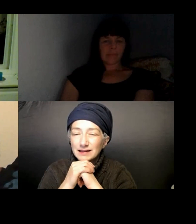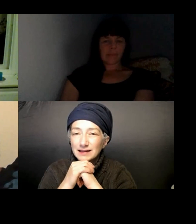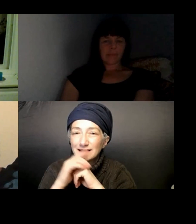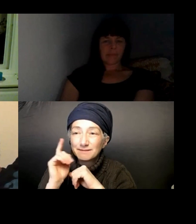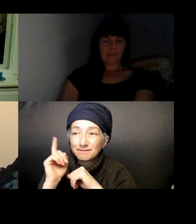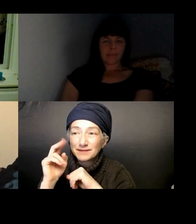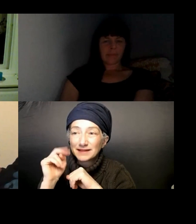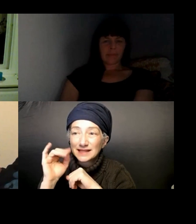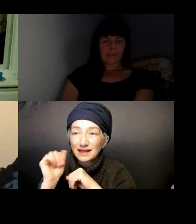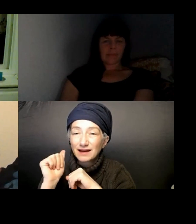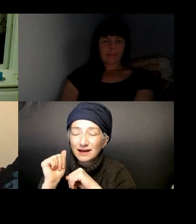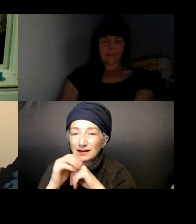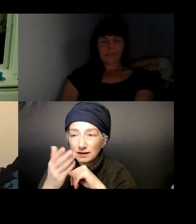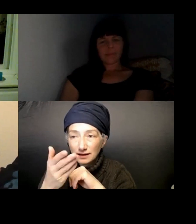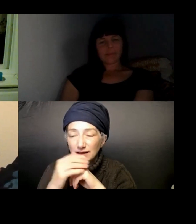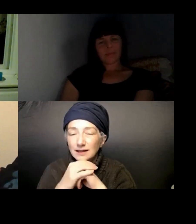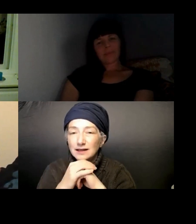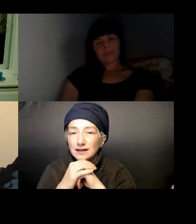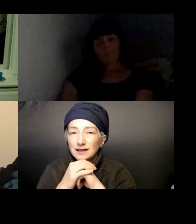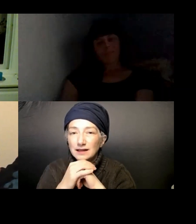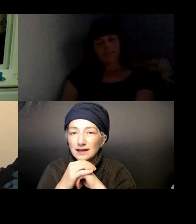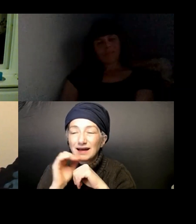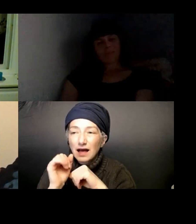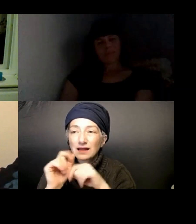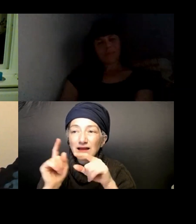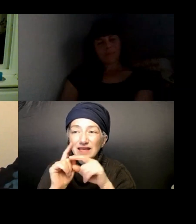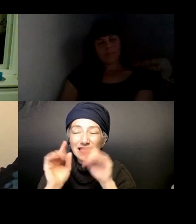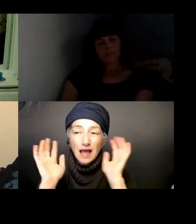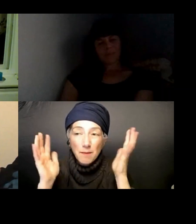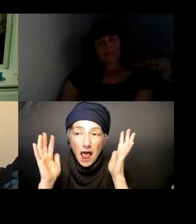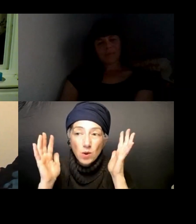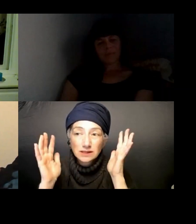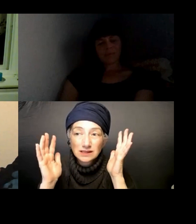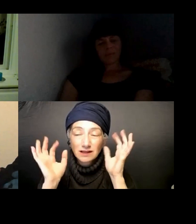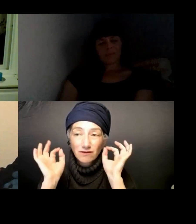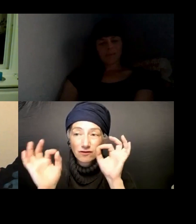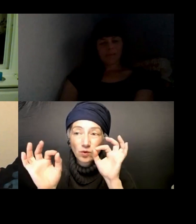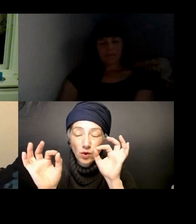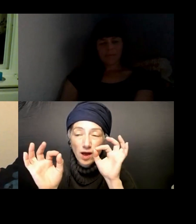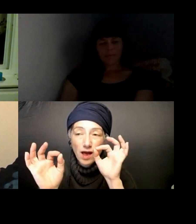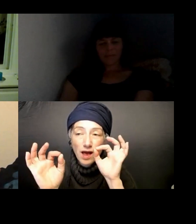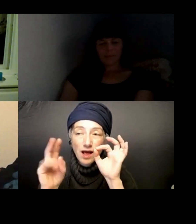Nina Mühlemann: This is Nina speaking. Can we do some kind of virtual applause for Noa and Kate in some way?